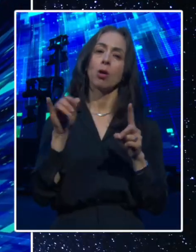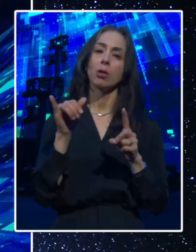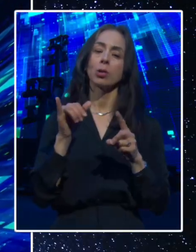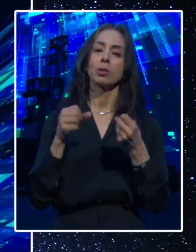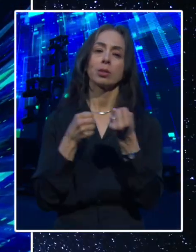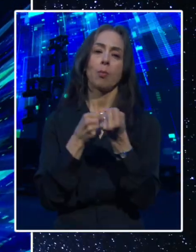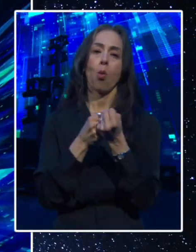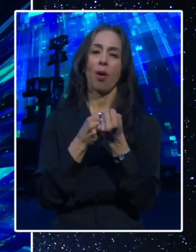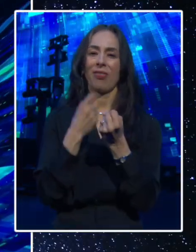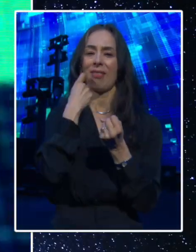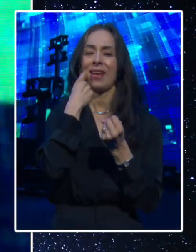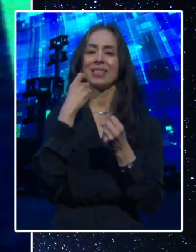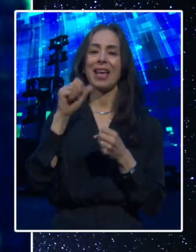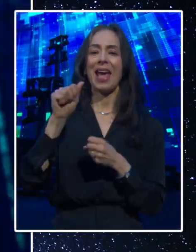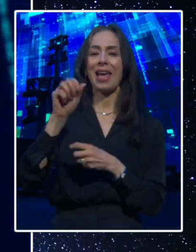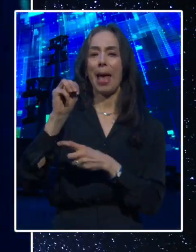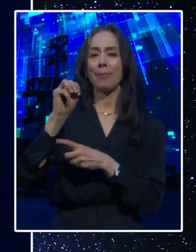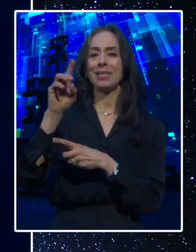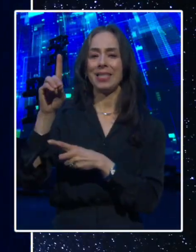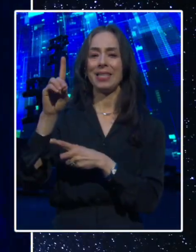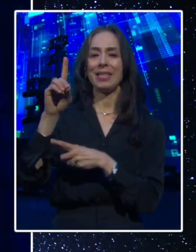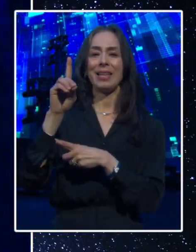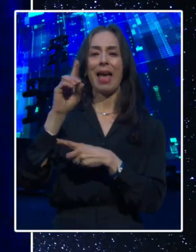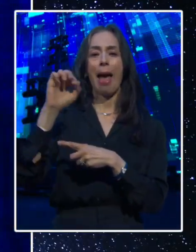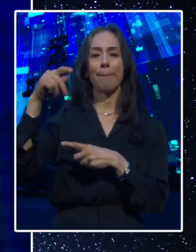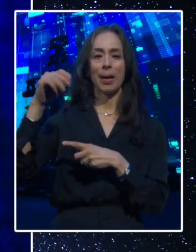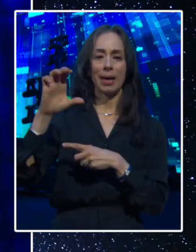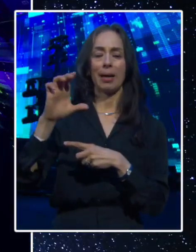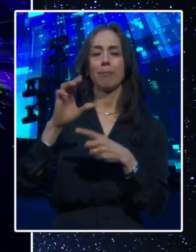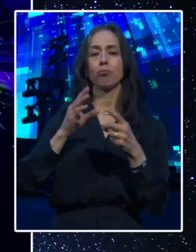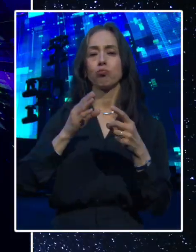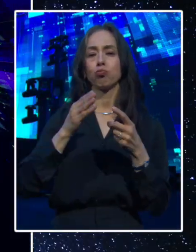that we now also support the latest AMD EPYC processor,